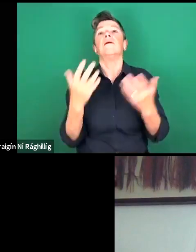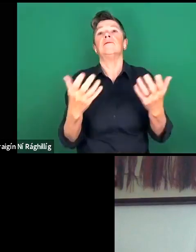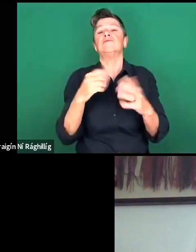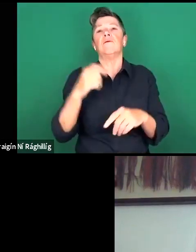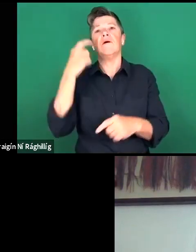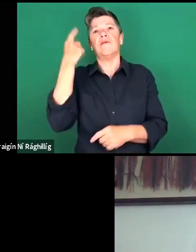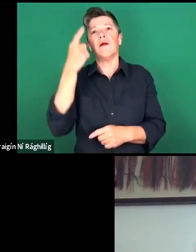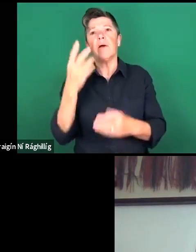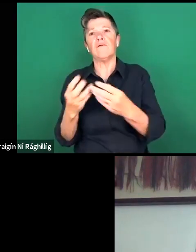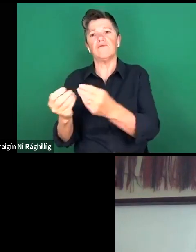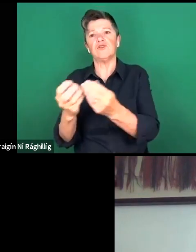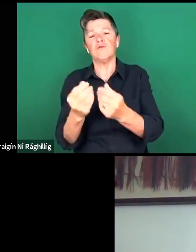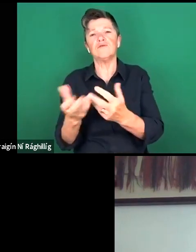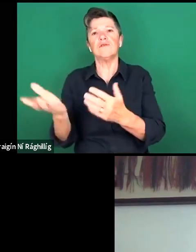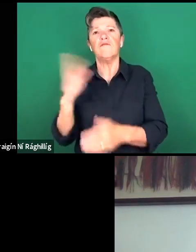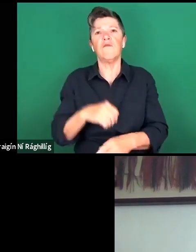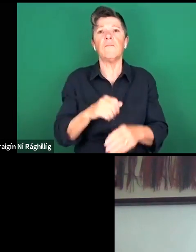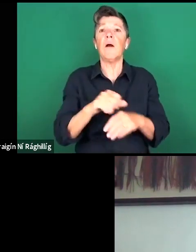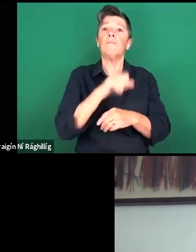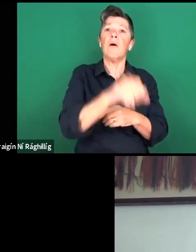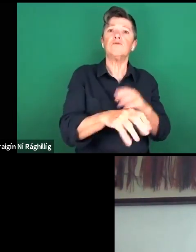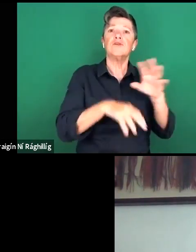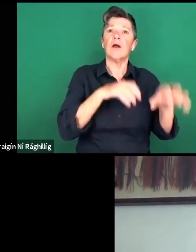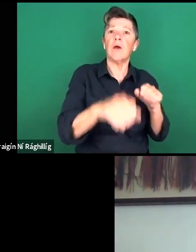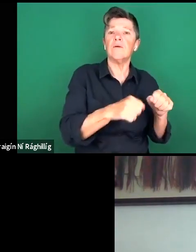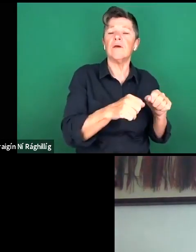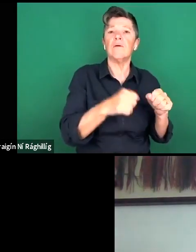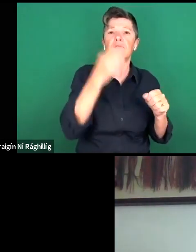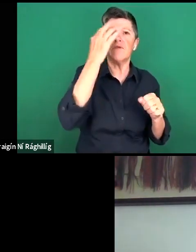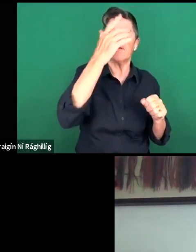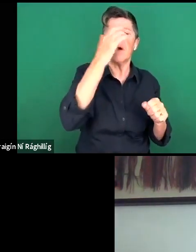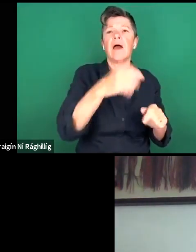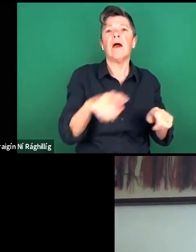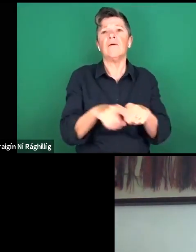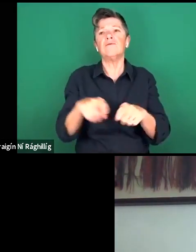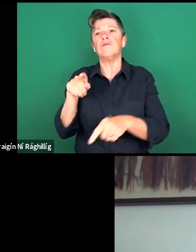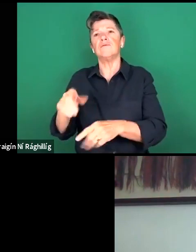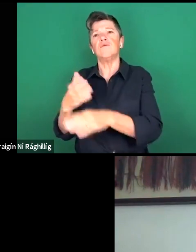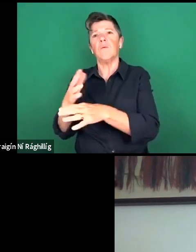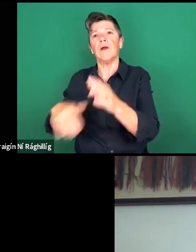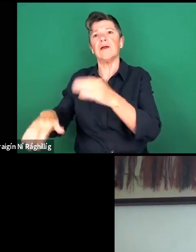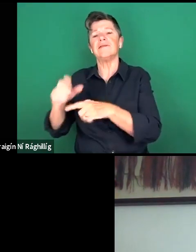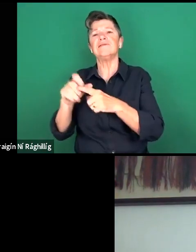That's a difficult questions to answer because I think I do present the